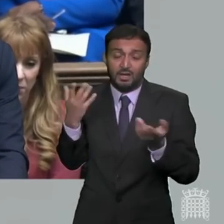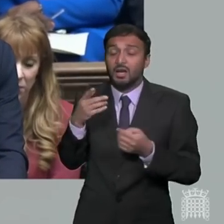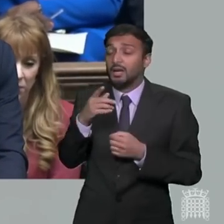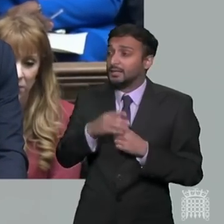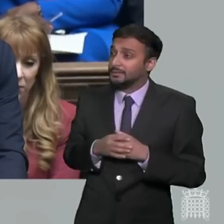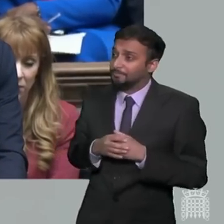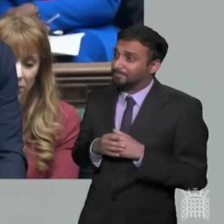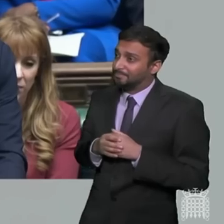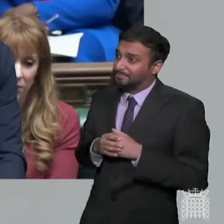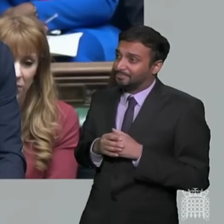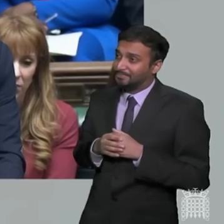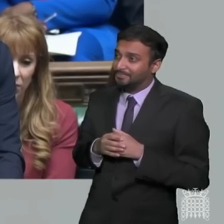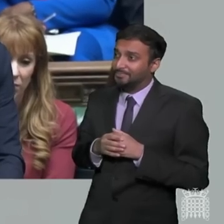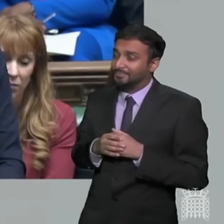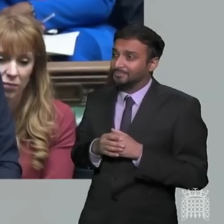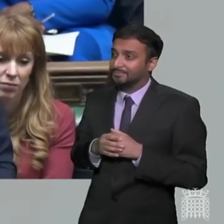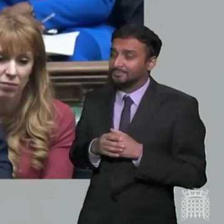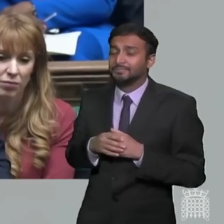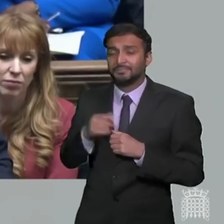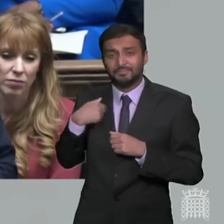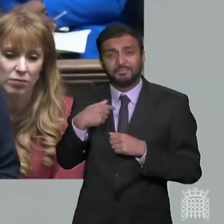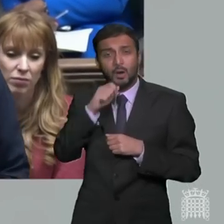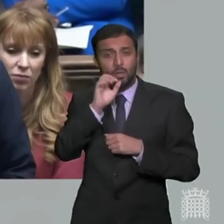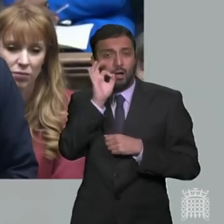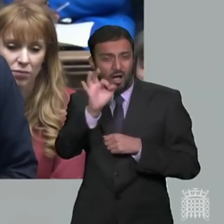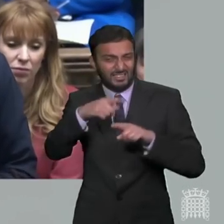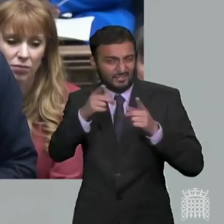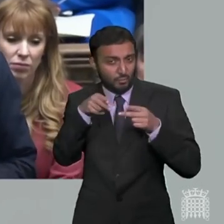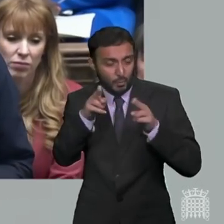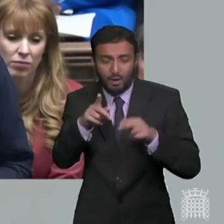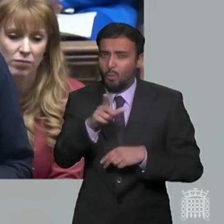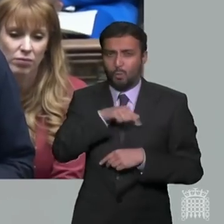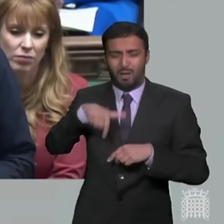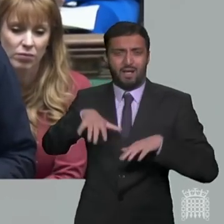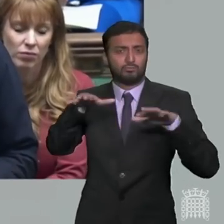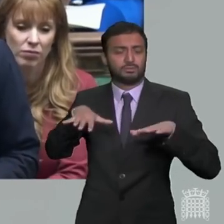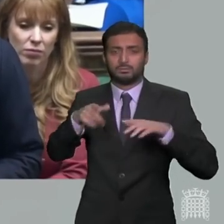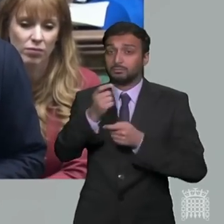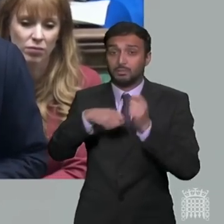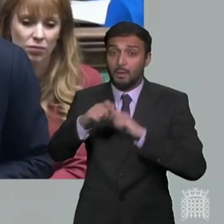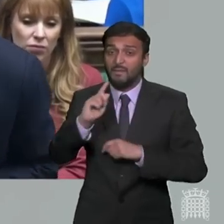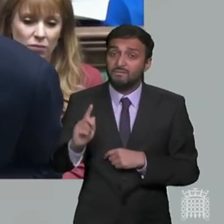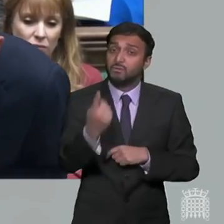Why is Britain set to be the first country into recession and the last country out?